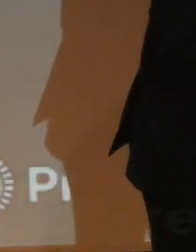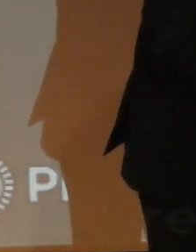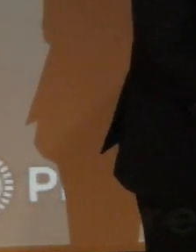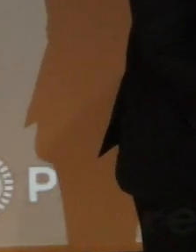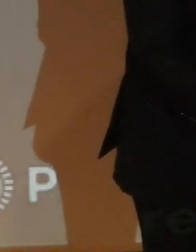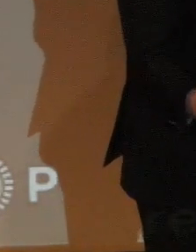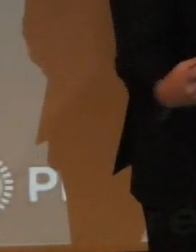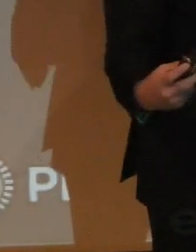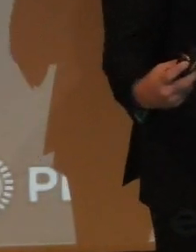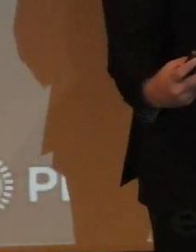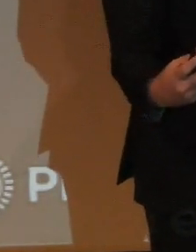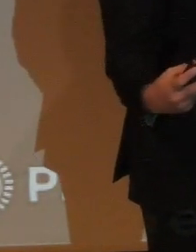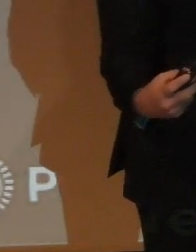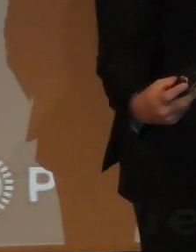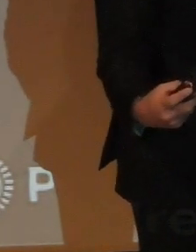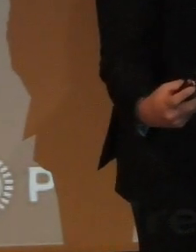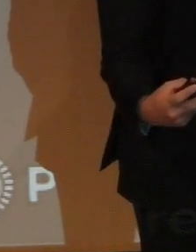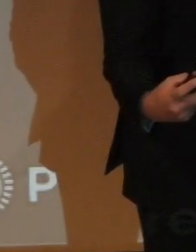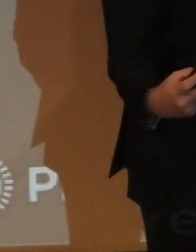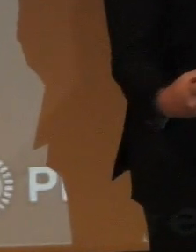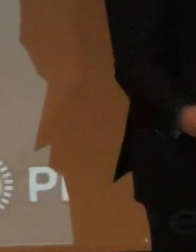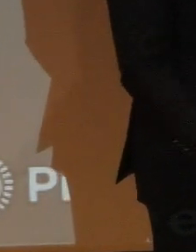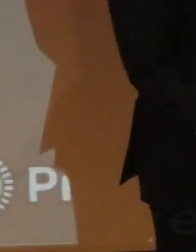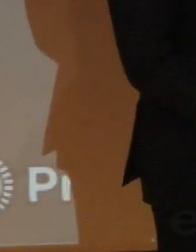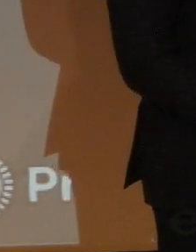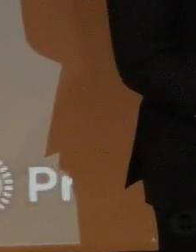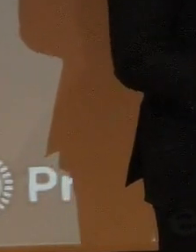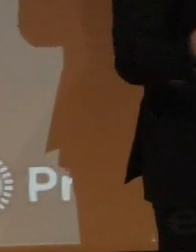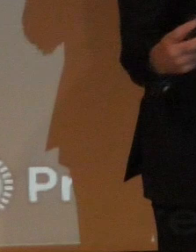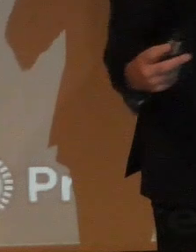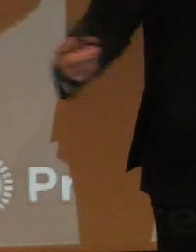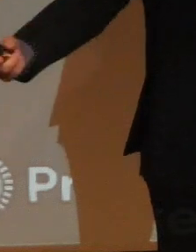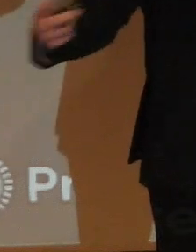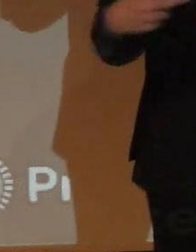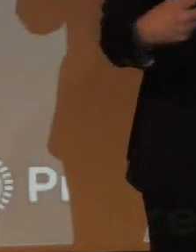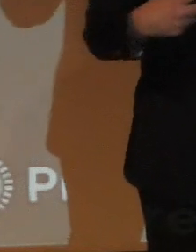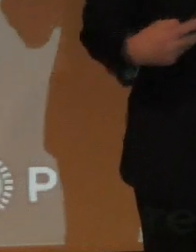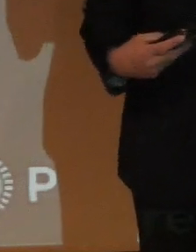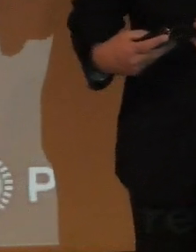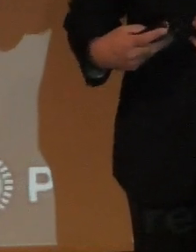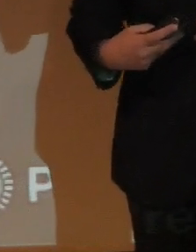toiling over his own creation of writing, and he's visited by his future self